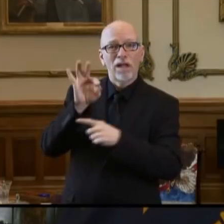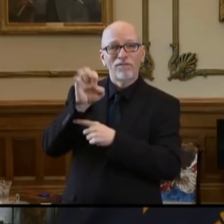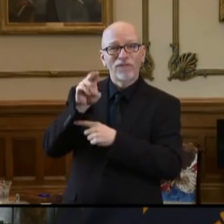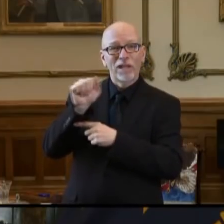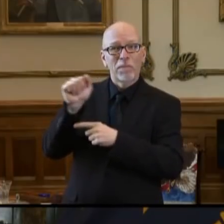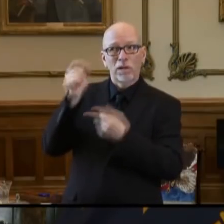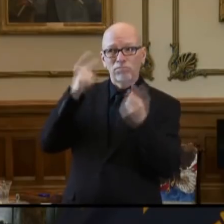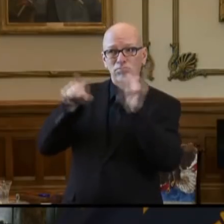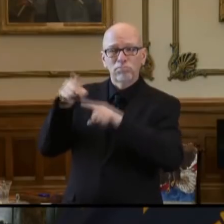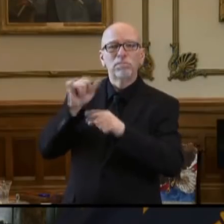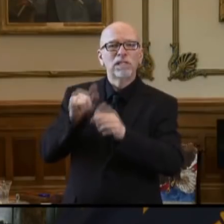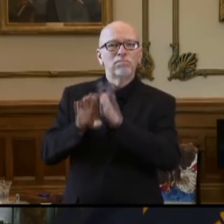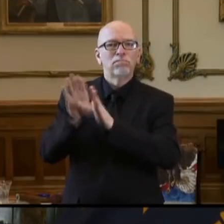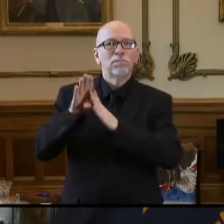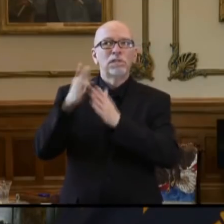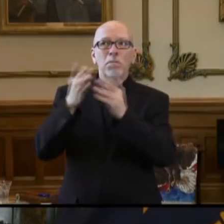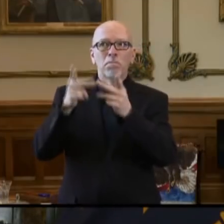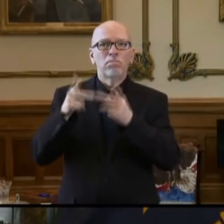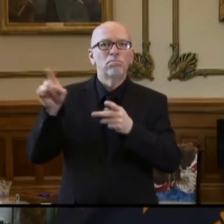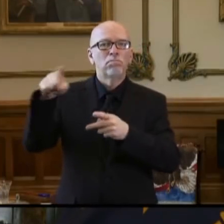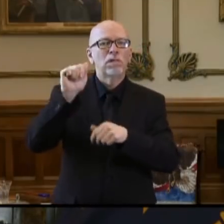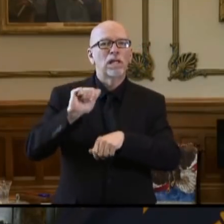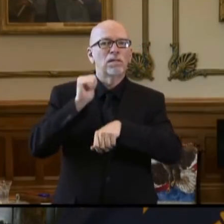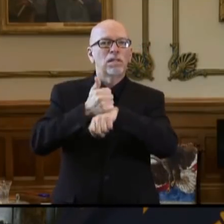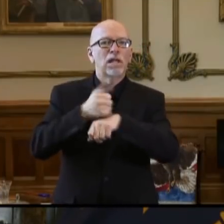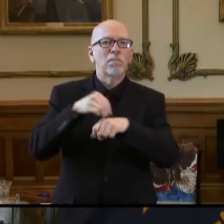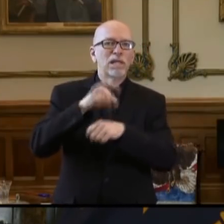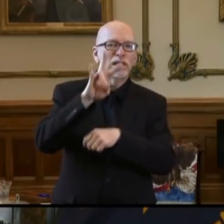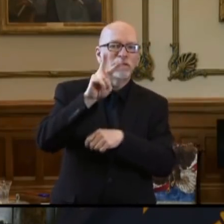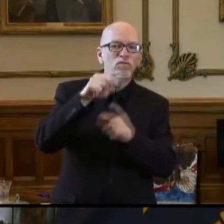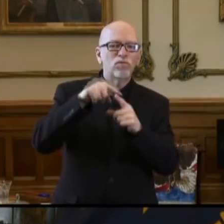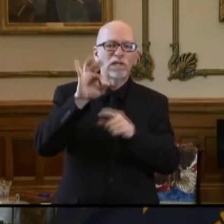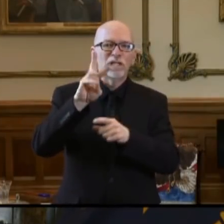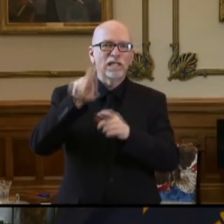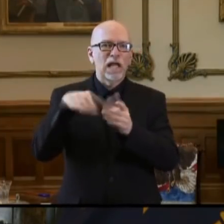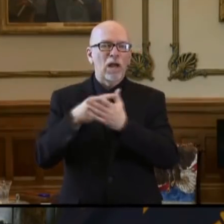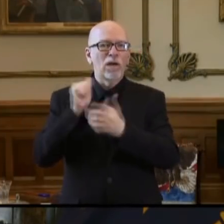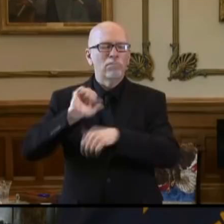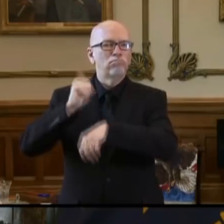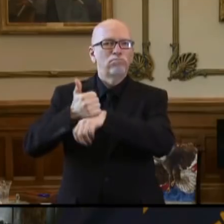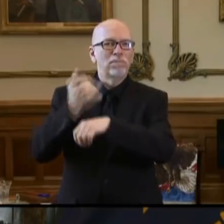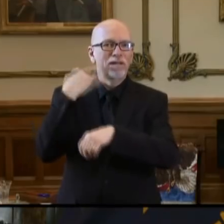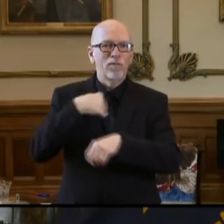SHOULD OUR CURRENT EFFORTS BE EXHAUSTED? THE INDIANA NATIONAL GUARD AND THE DEPARTMENT HOMELAND SECURITY IN CONJUNCTION WITH FEMA ARE DEVELOPING FACILITIES THAT